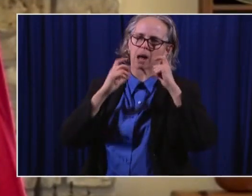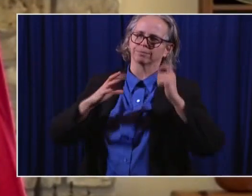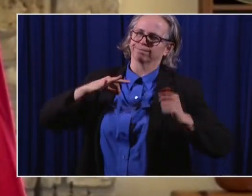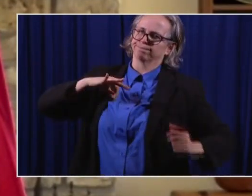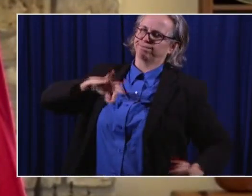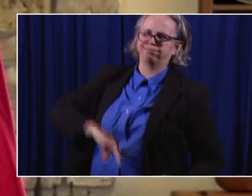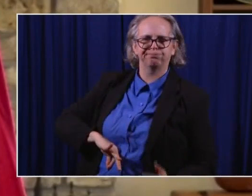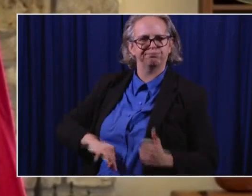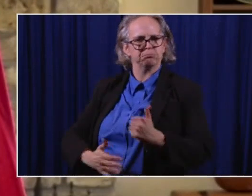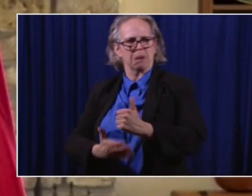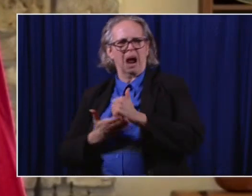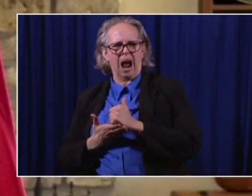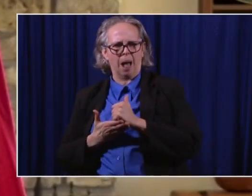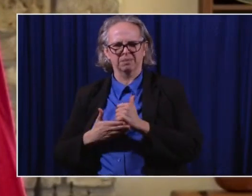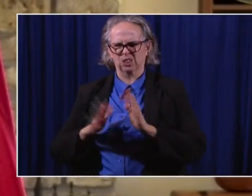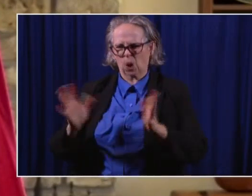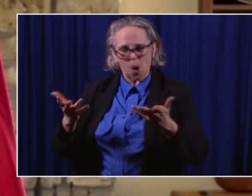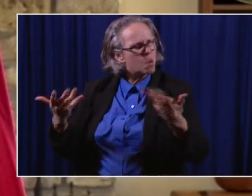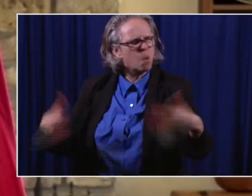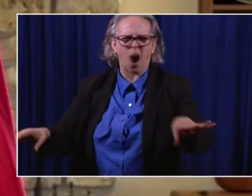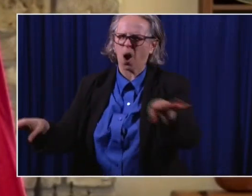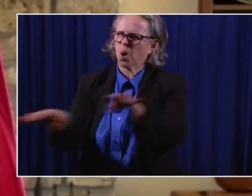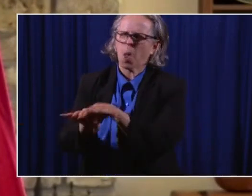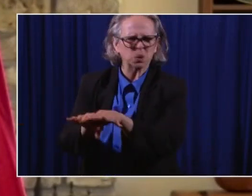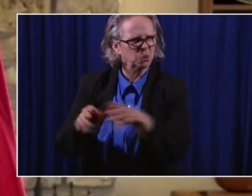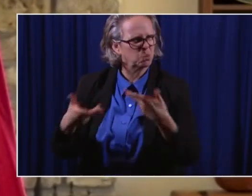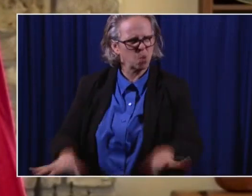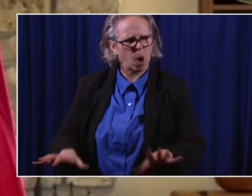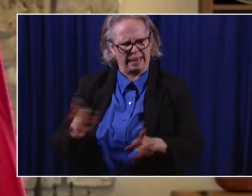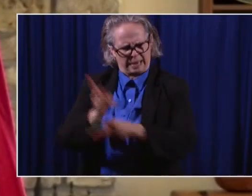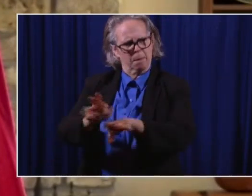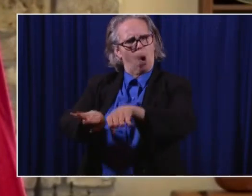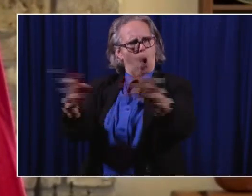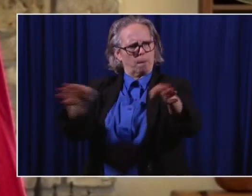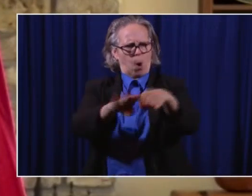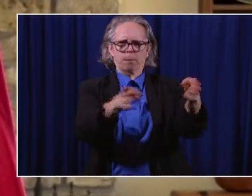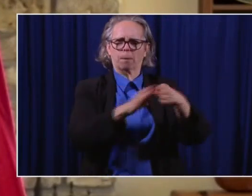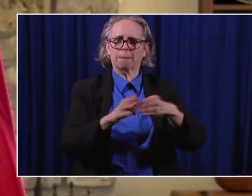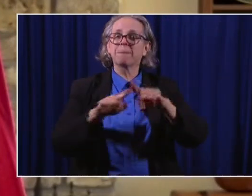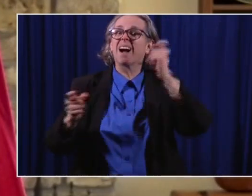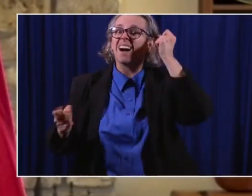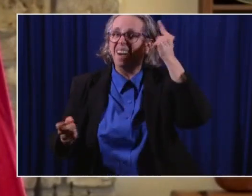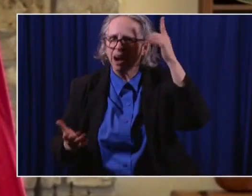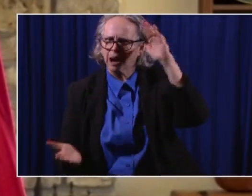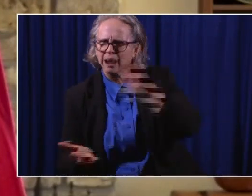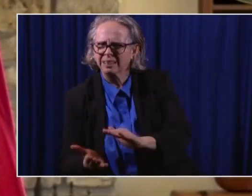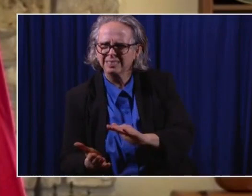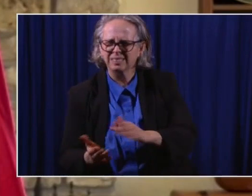COUPLE THE MASK WITH THAT, WITH THE CUTTING DOWN OF NUMBER OF CONTACTS, THAT IS GOING TO GO A